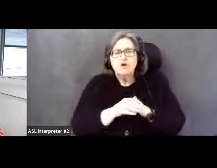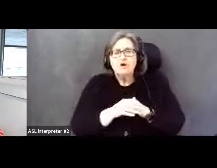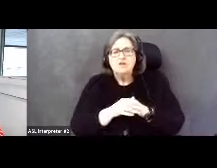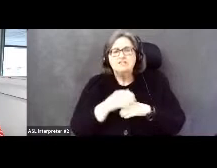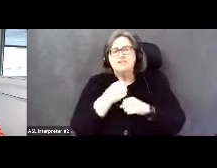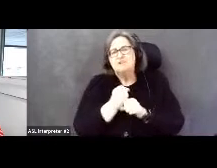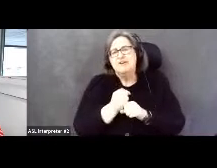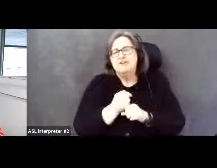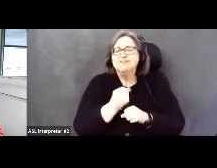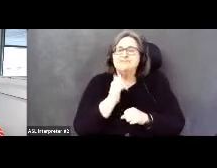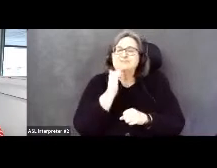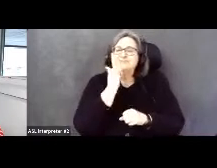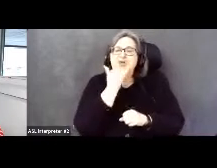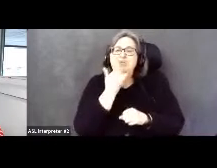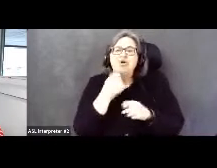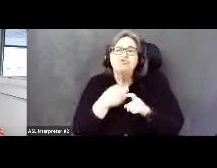jokes, inability to inhibit